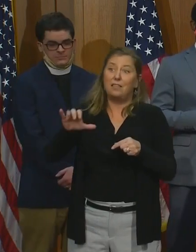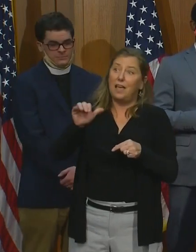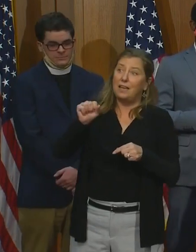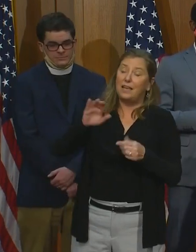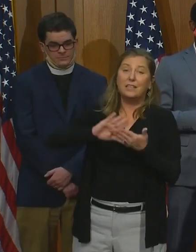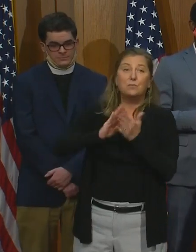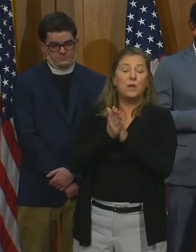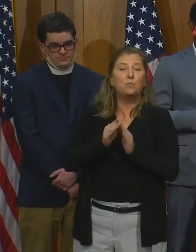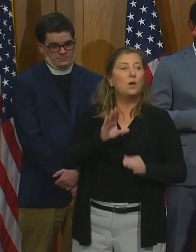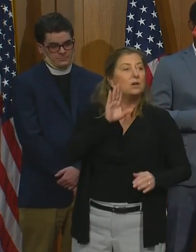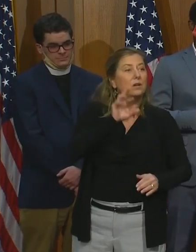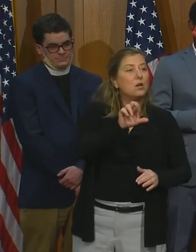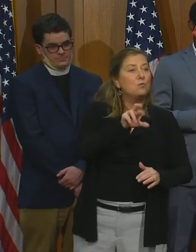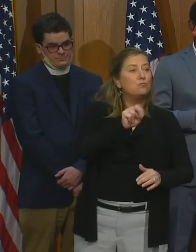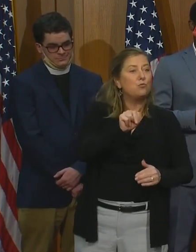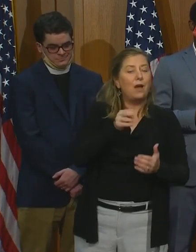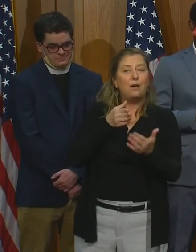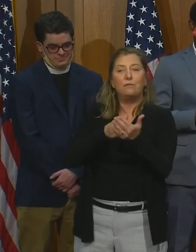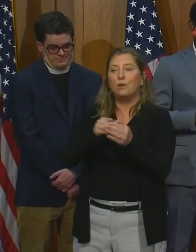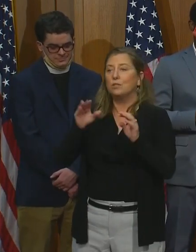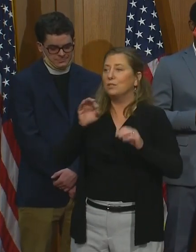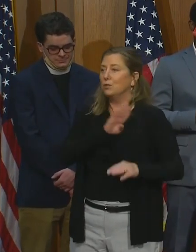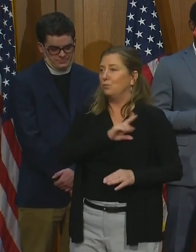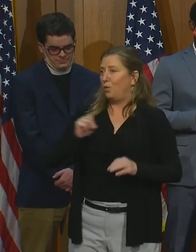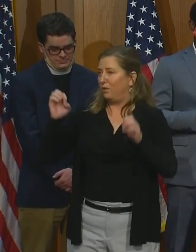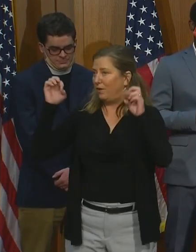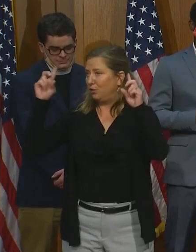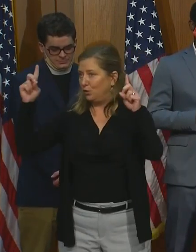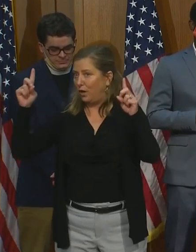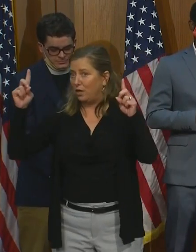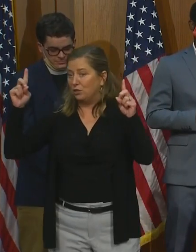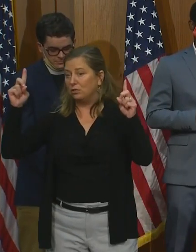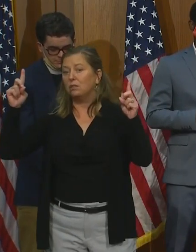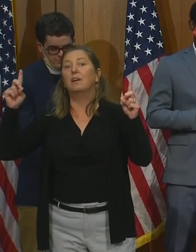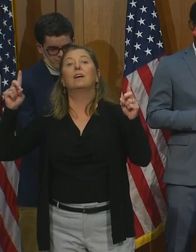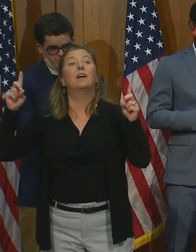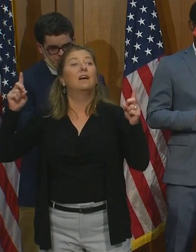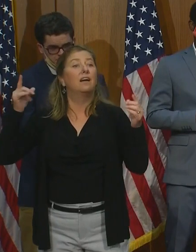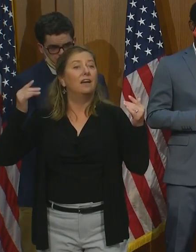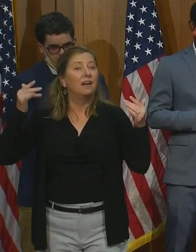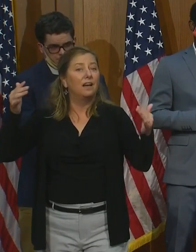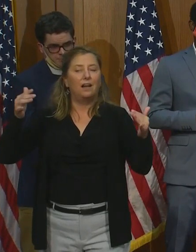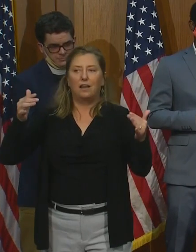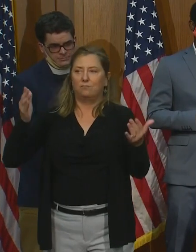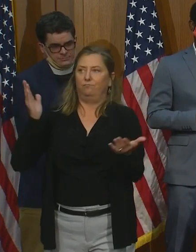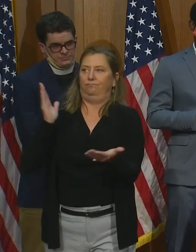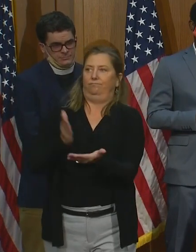COURT HOUSE AT THE BOTTOM OF THE HILL. THAT CASE BECAME BROWN VERSUS THE BOARD OF